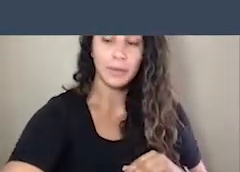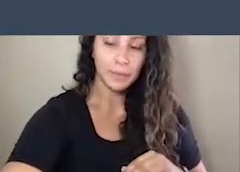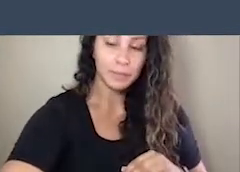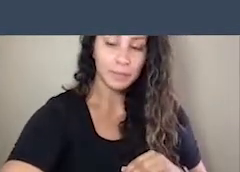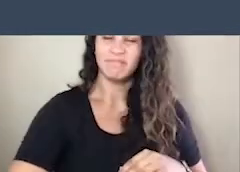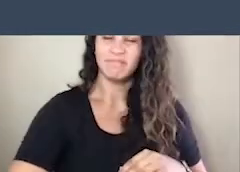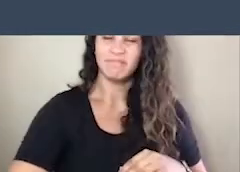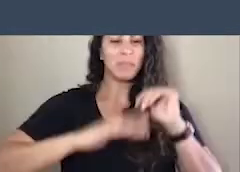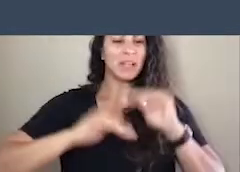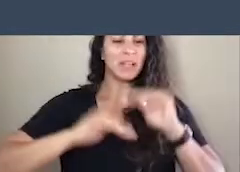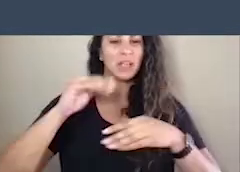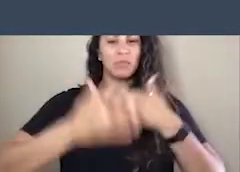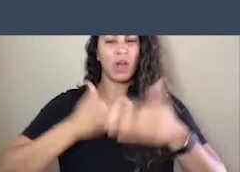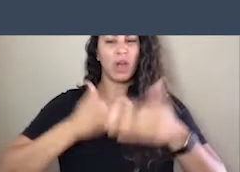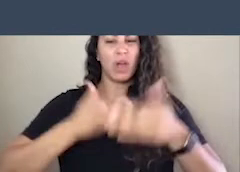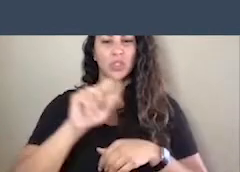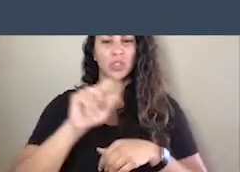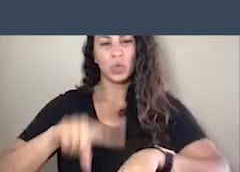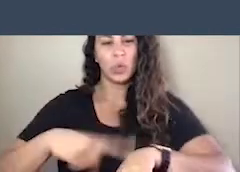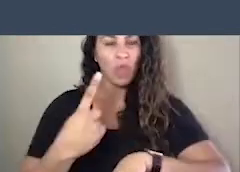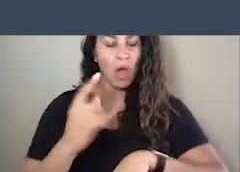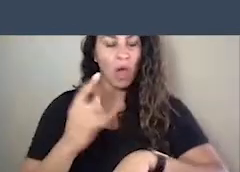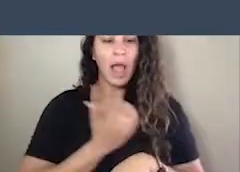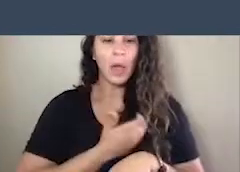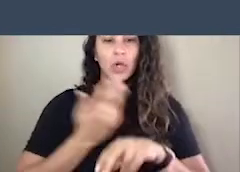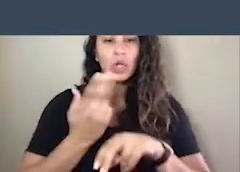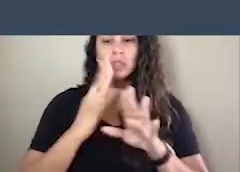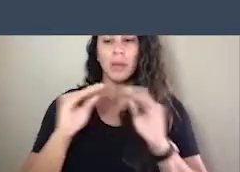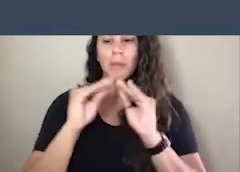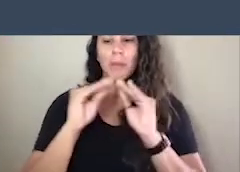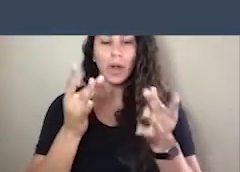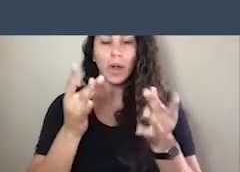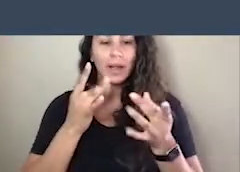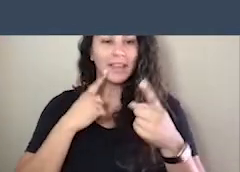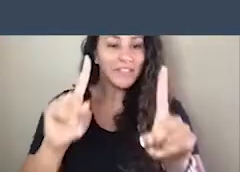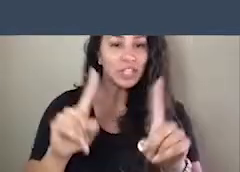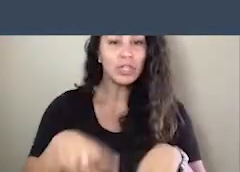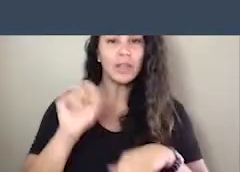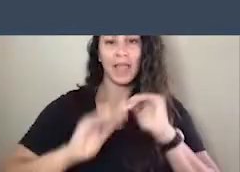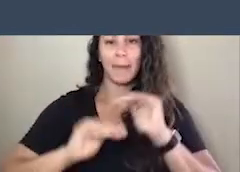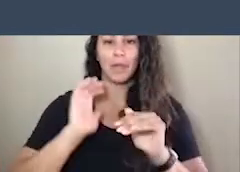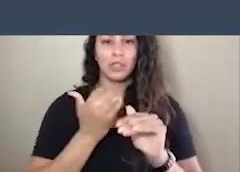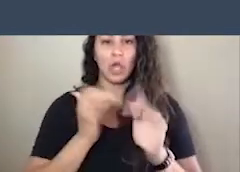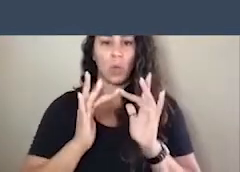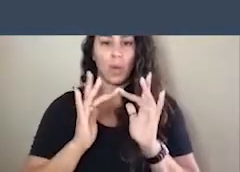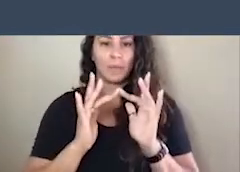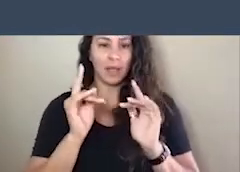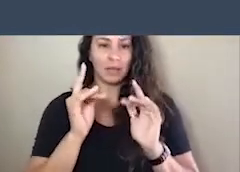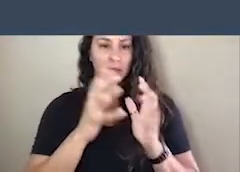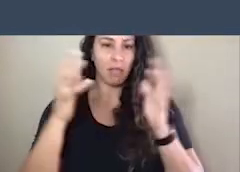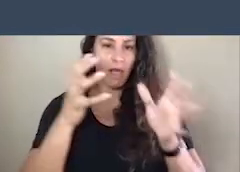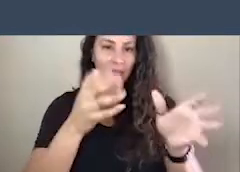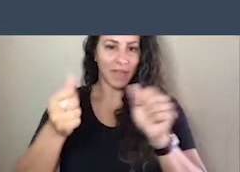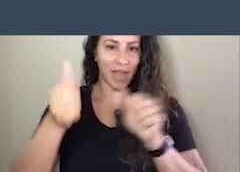FIRST PROCESS TOOK TOO LONG. WE WANTED TO MAKE WEBSITES MORE EFFICIENT.